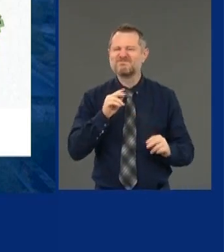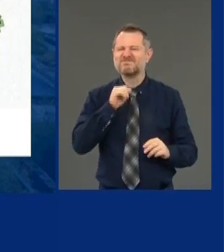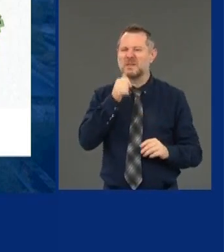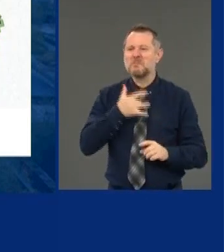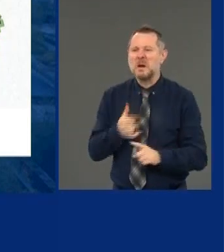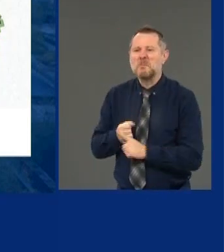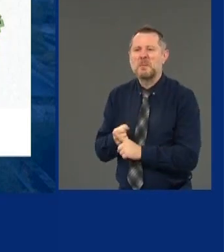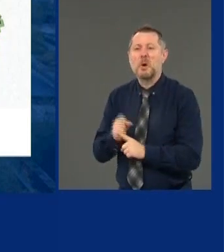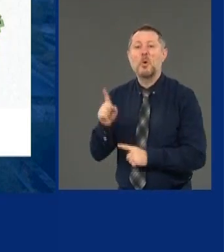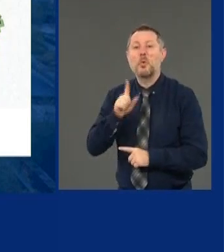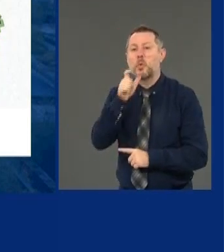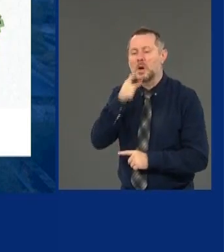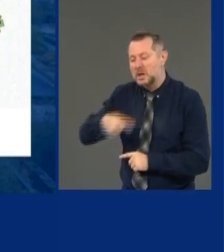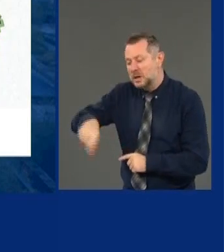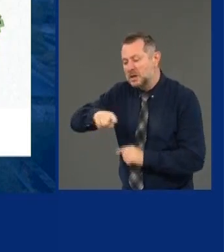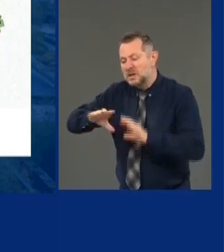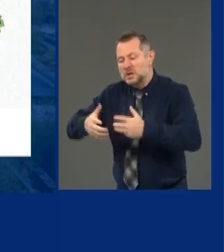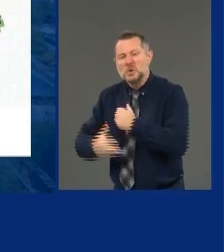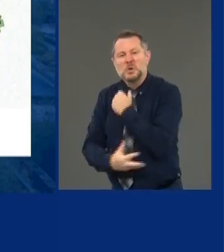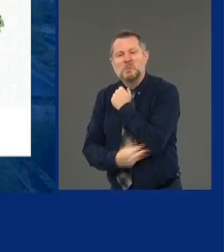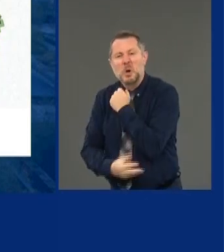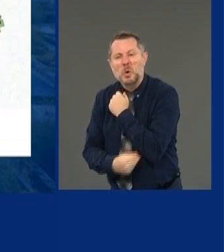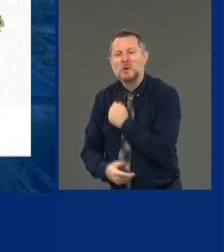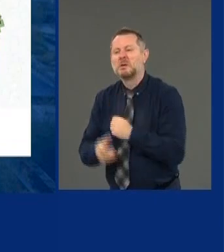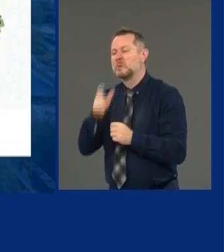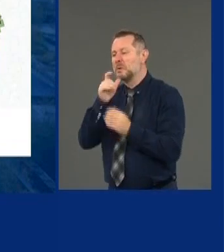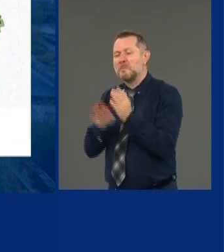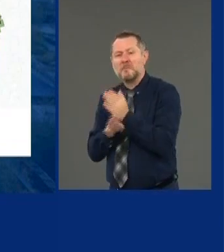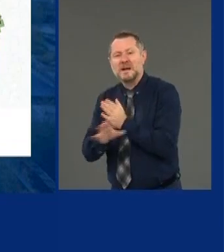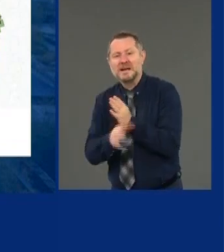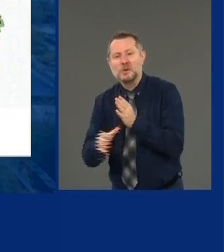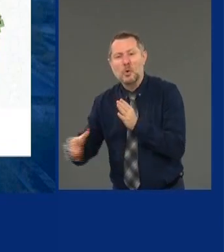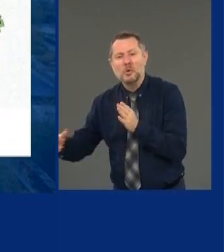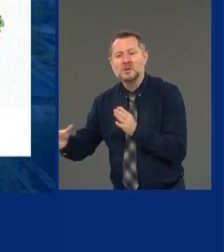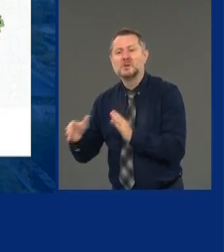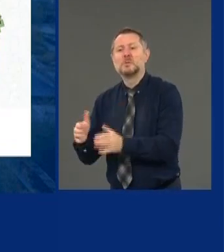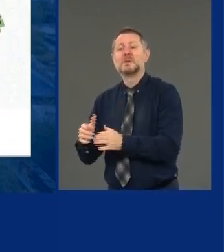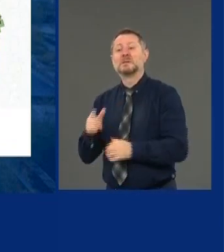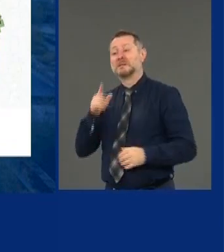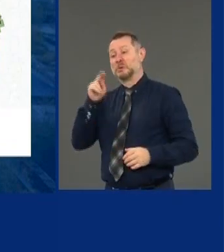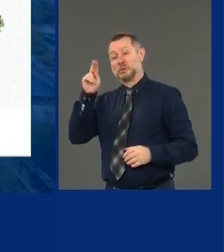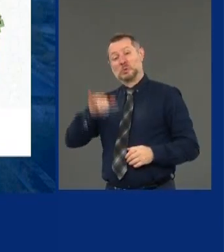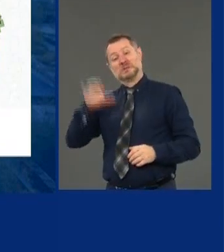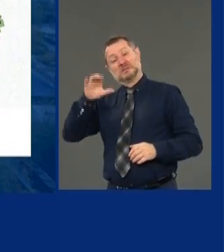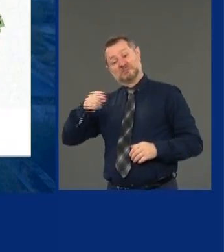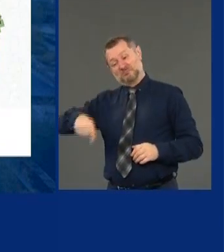THE VIRUS DID NOT ATTACK EQUALLY. IT HIT LOWER INCOME AREAS.